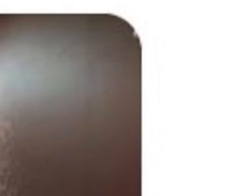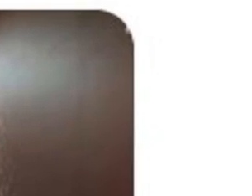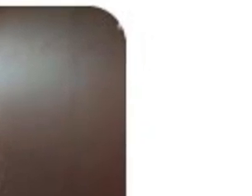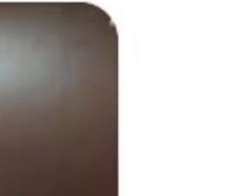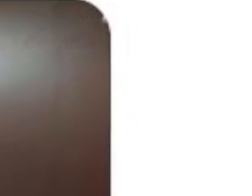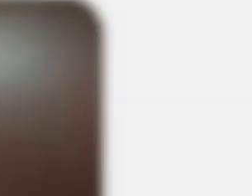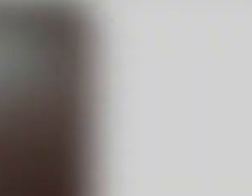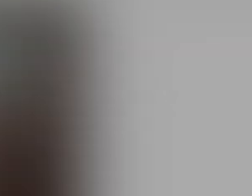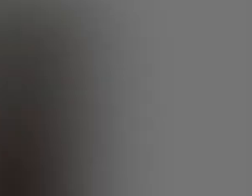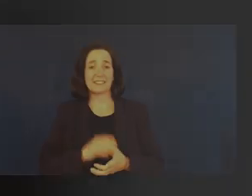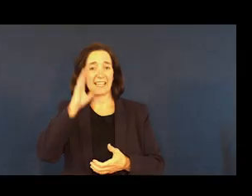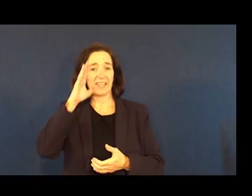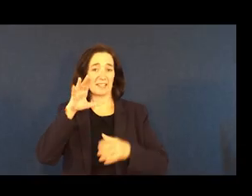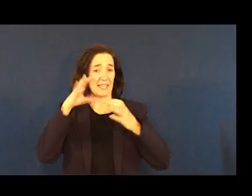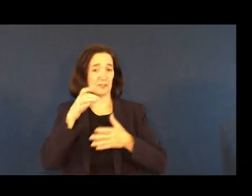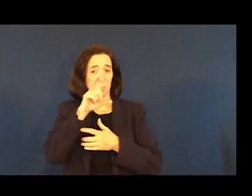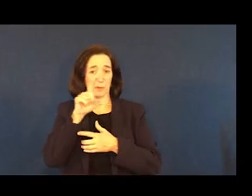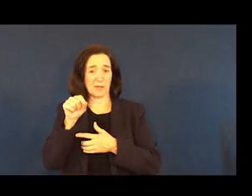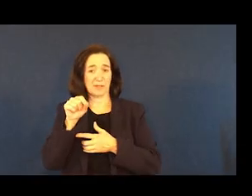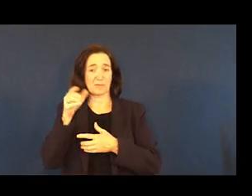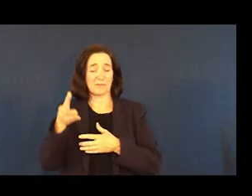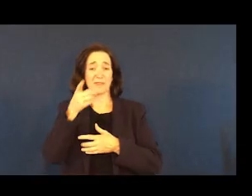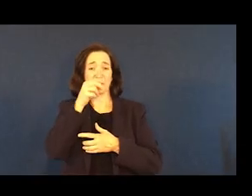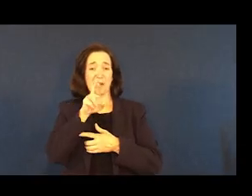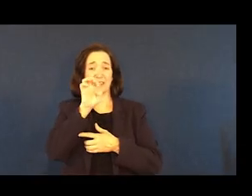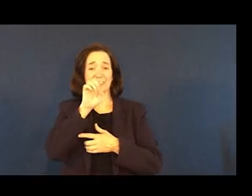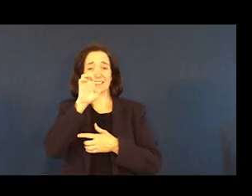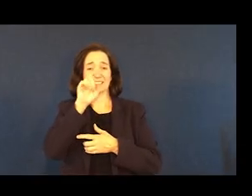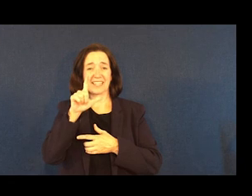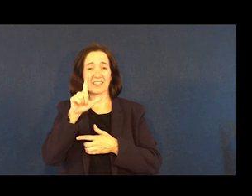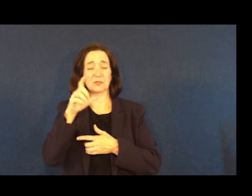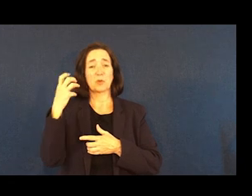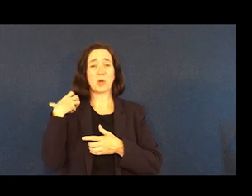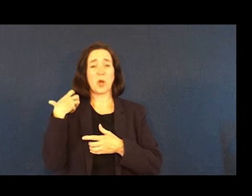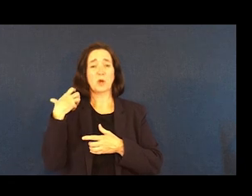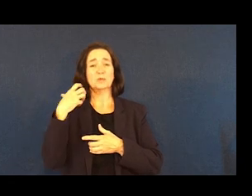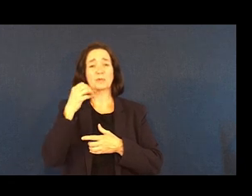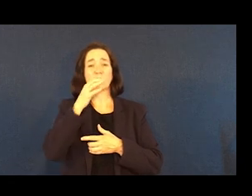Hey, Class of 2020. This is Dr. Ezell, otherwise known as Coach Ezell from your women's basketball team.